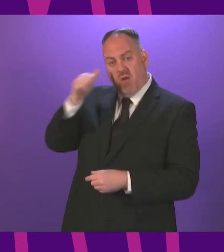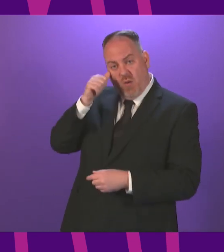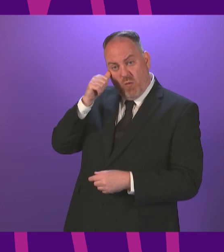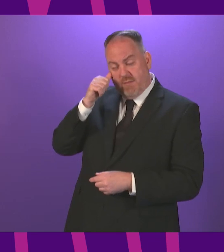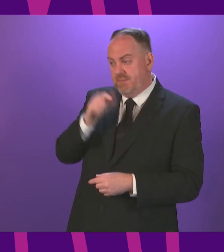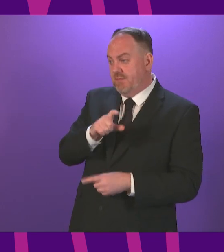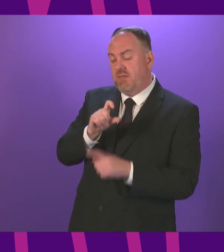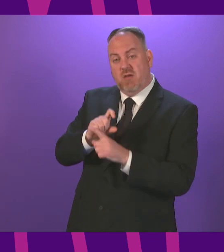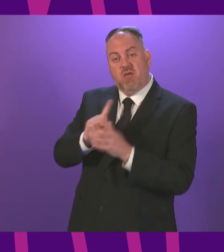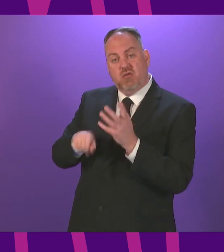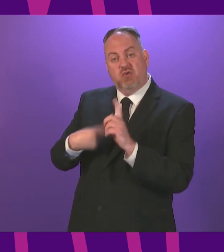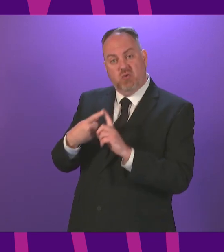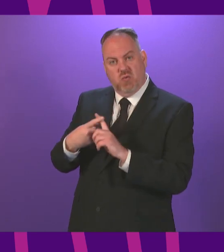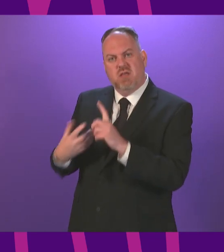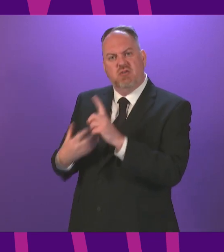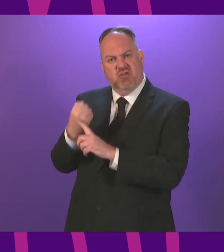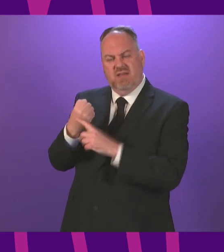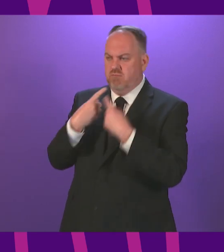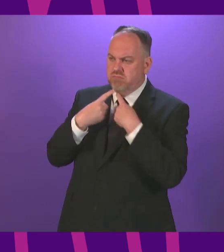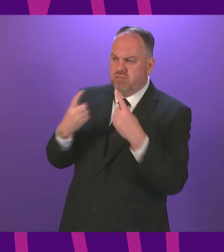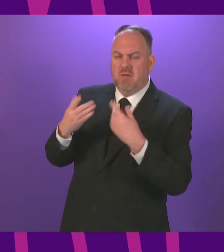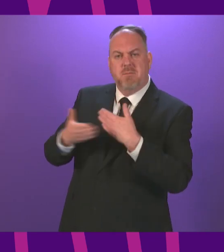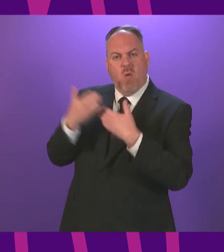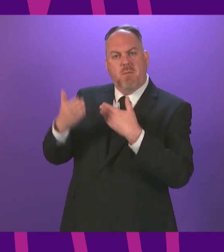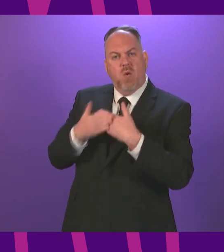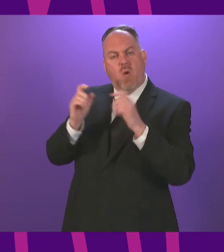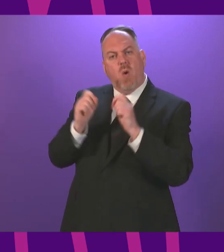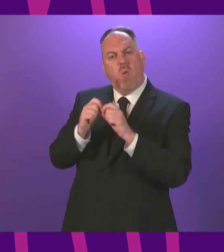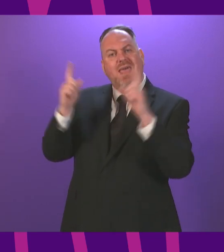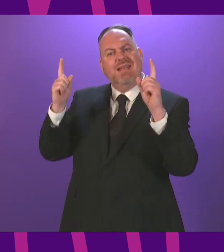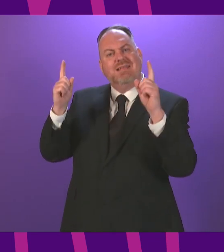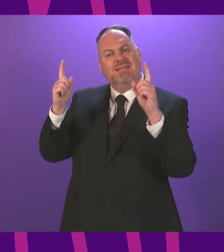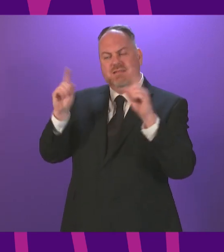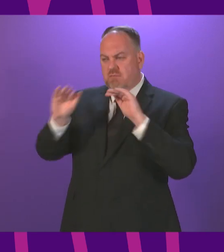did achieve global awareness, even if it was shaped by values that were different from today’s.